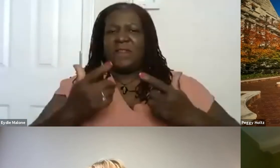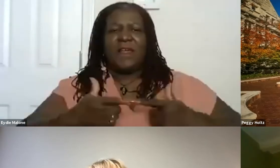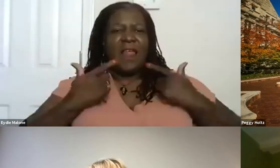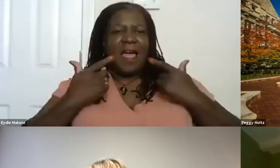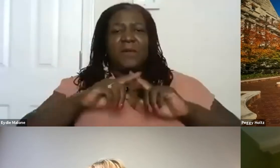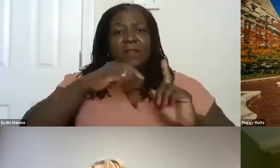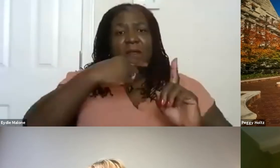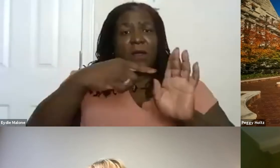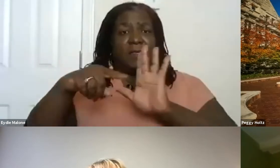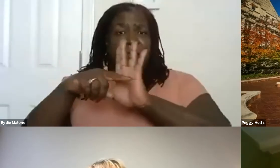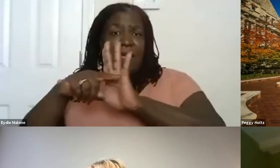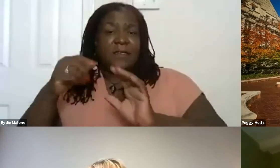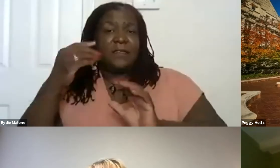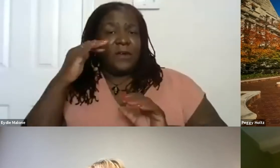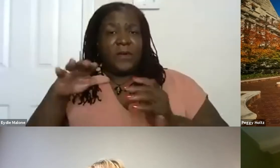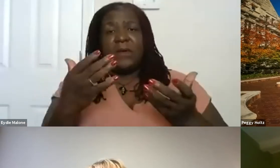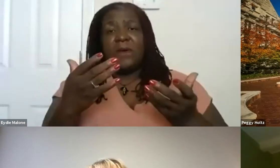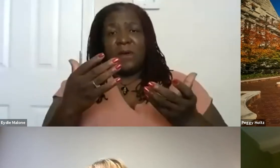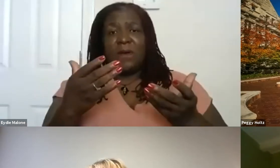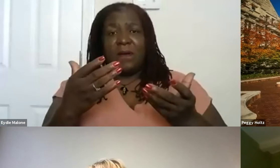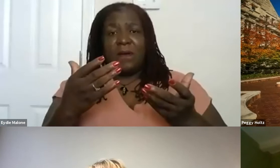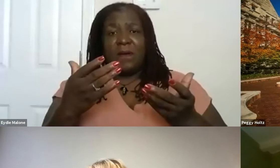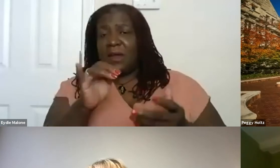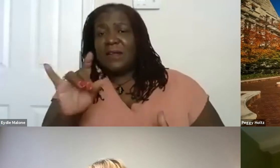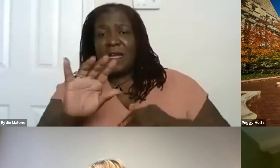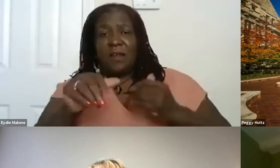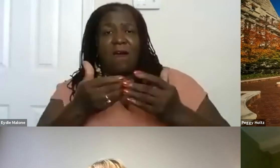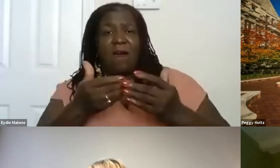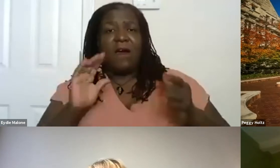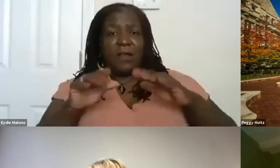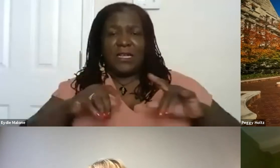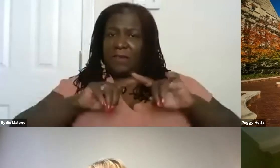all of our kids are so different and have different abilities and there could be someone